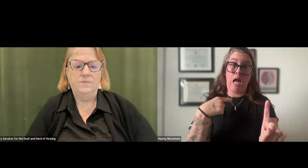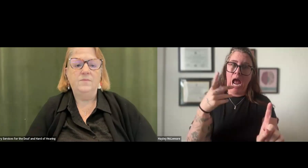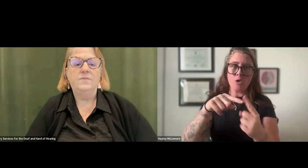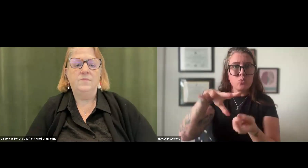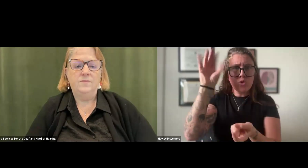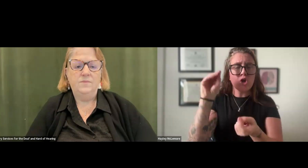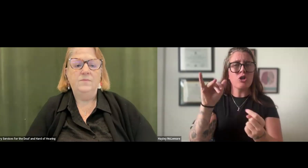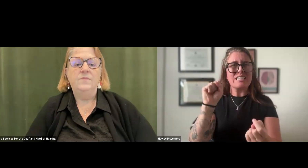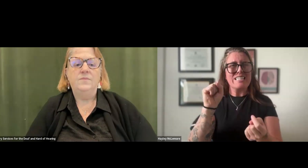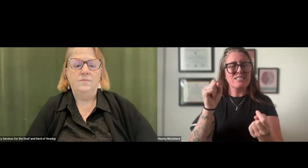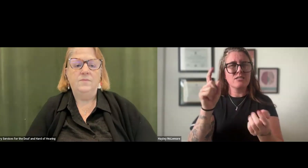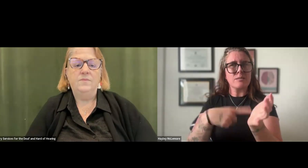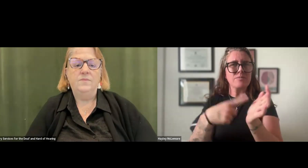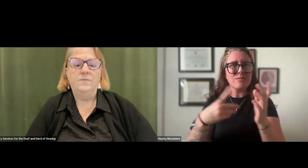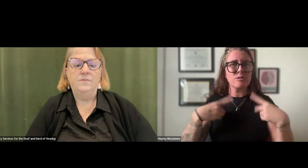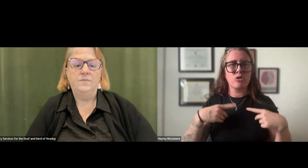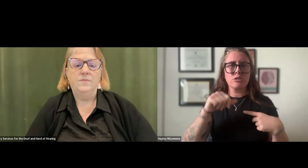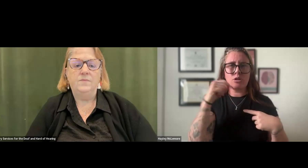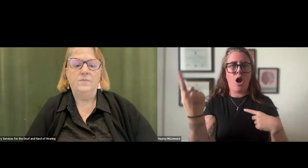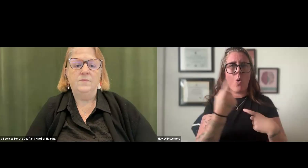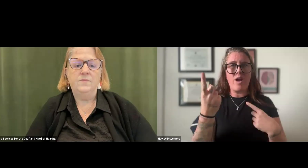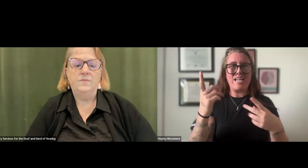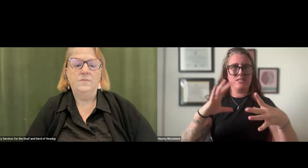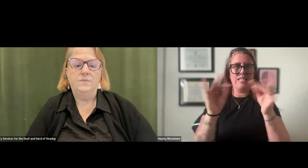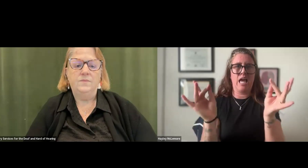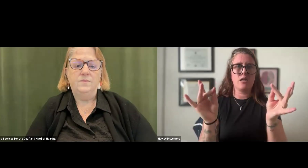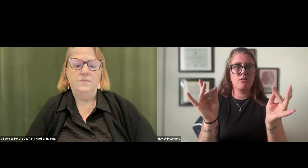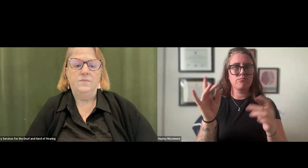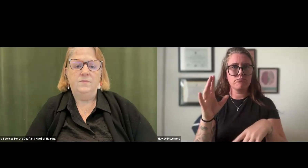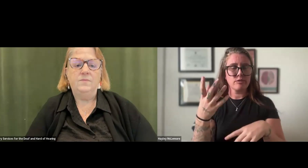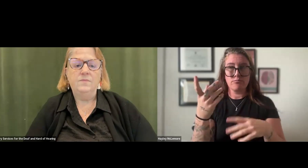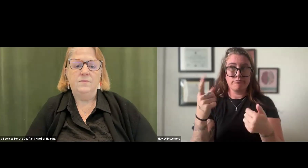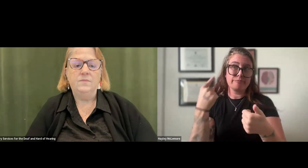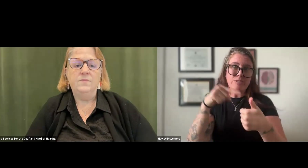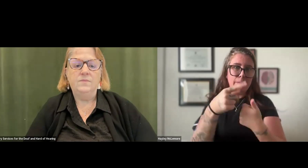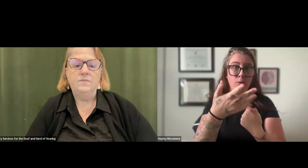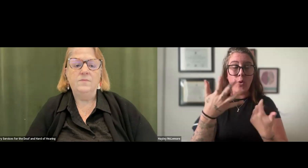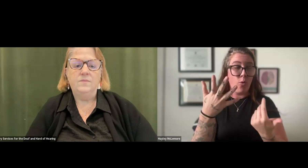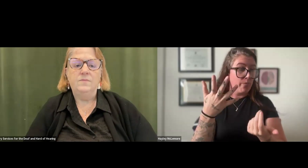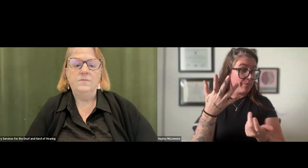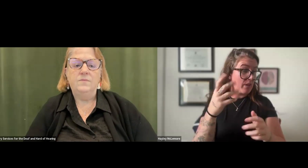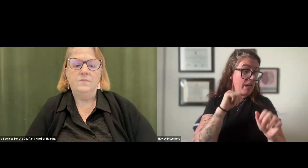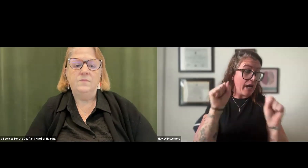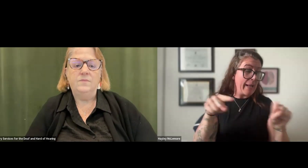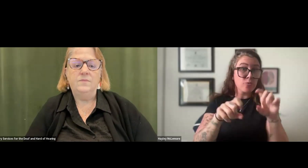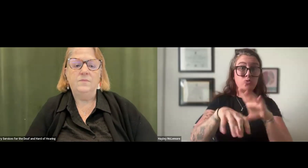who have struggled with depression. So one thing I've learned is sometimes depression isn't always just,